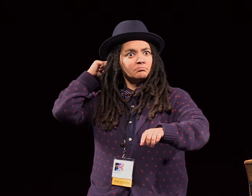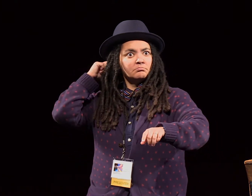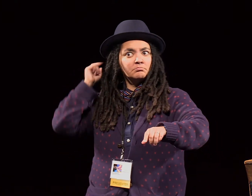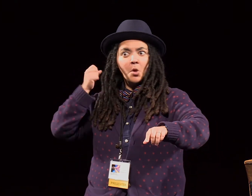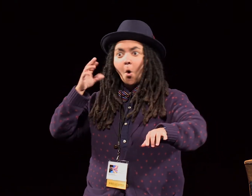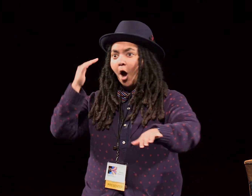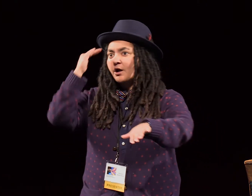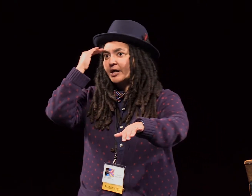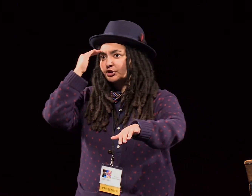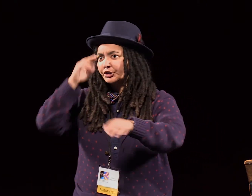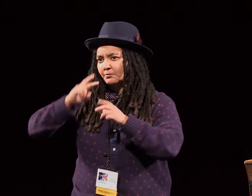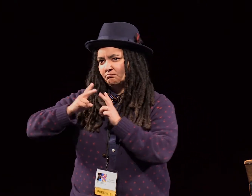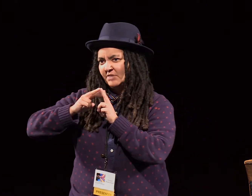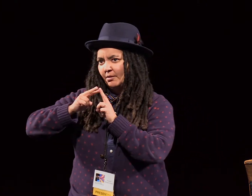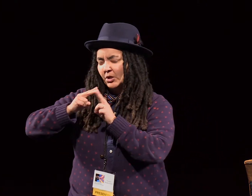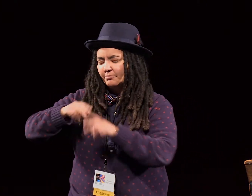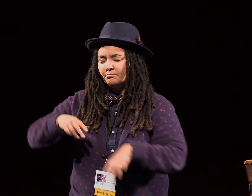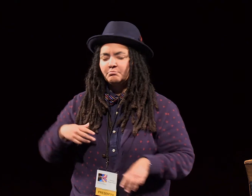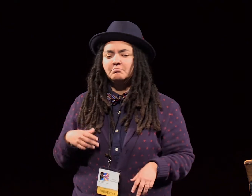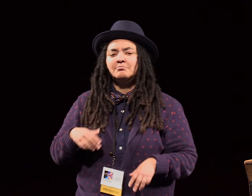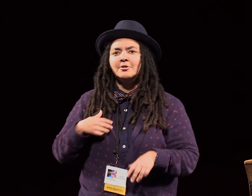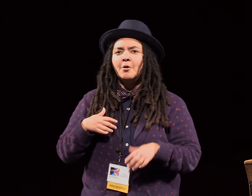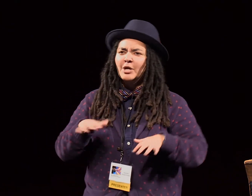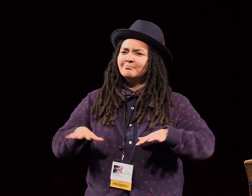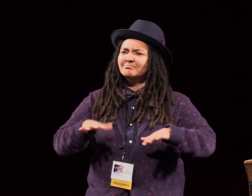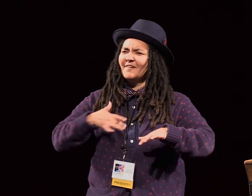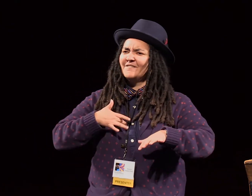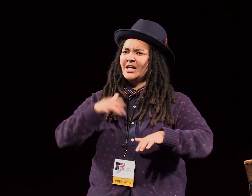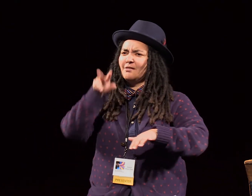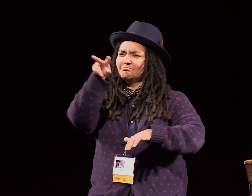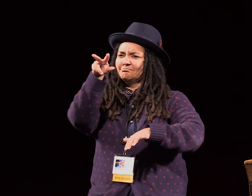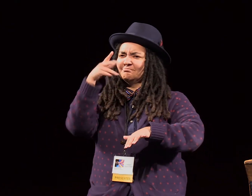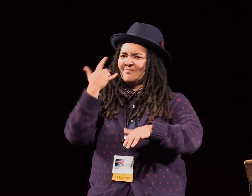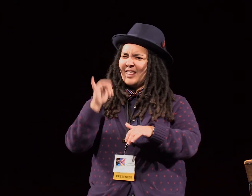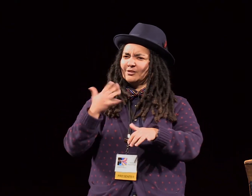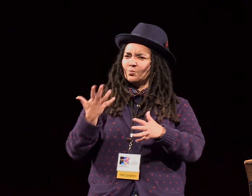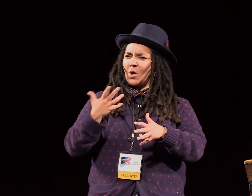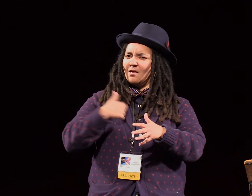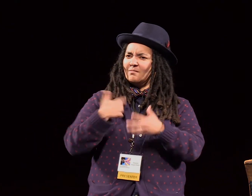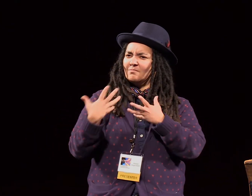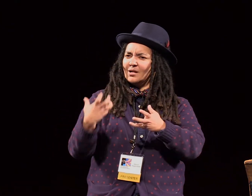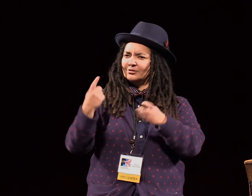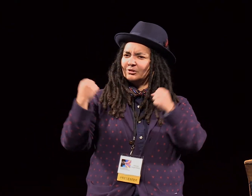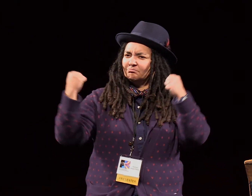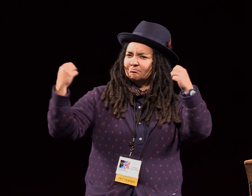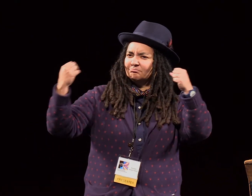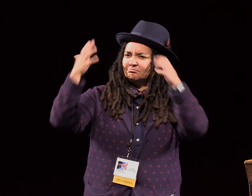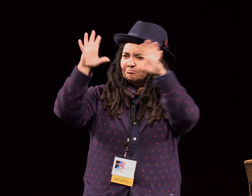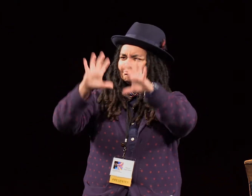But we do perform, whether it be subconsciously or consciously, and when we pick up these nuances in